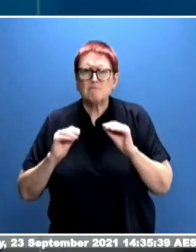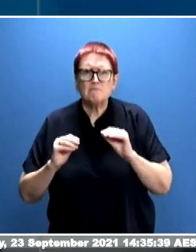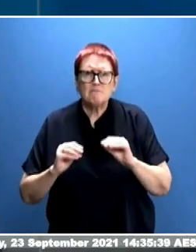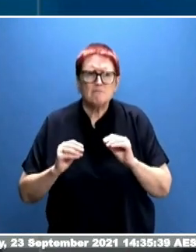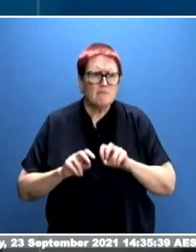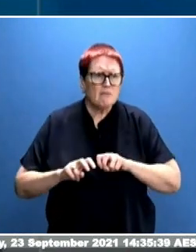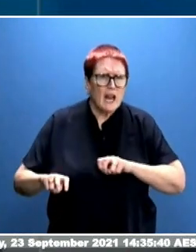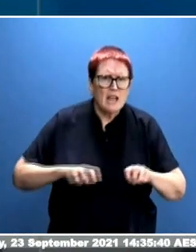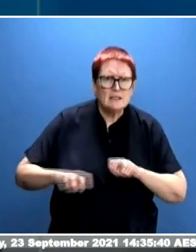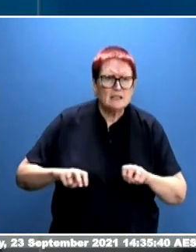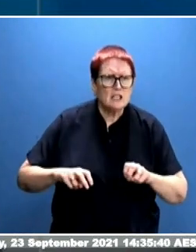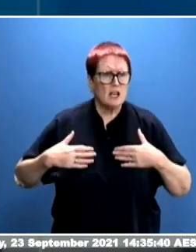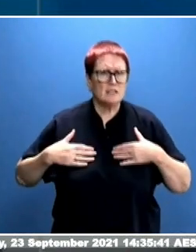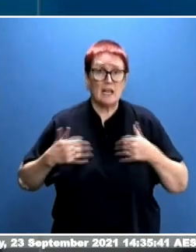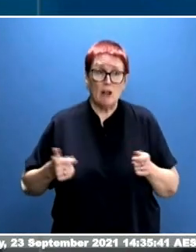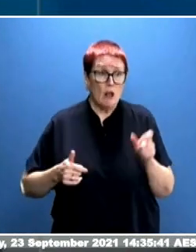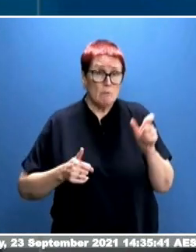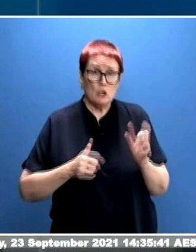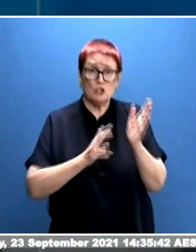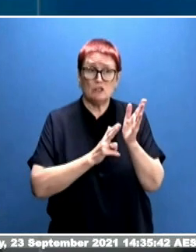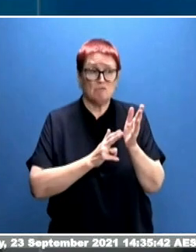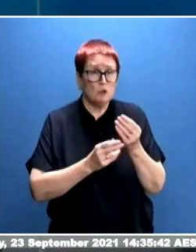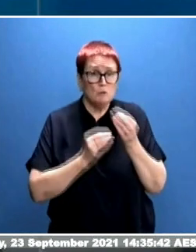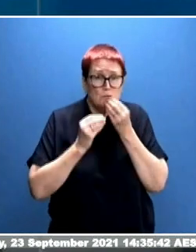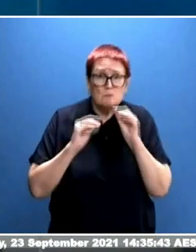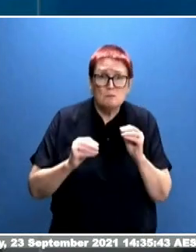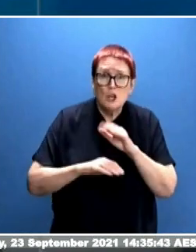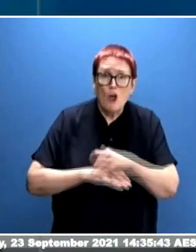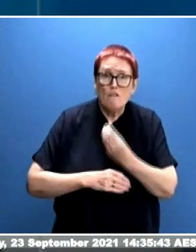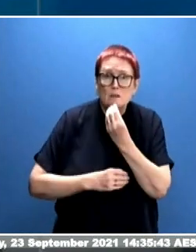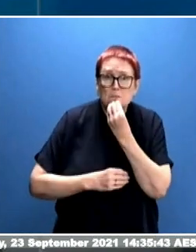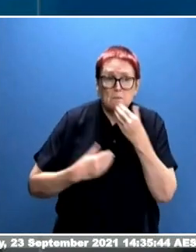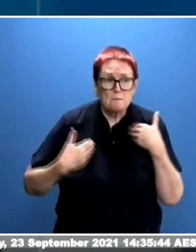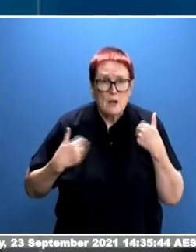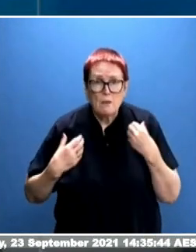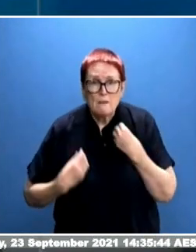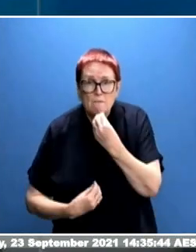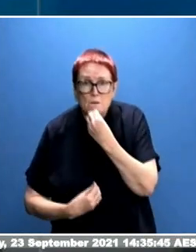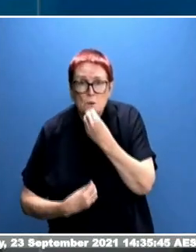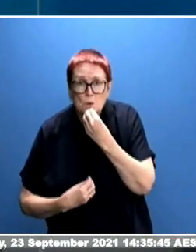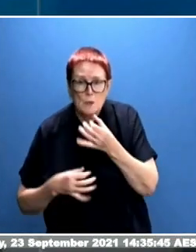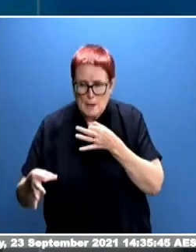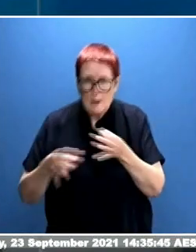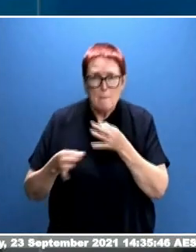The nutritionist comes in when the young people reach a point. They design their menus and cooking with them.